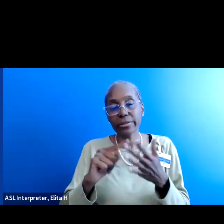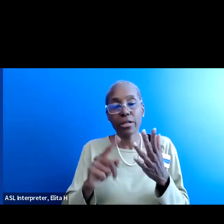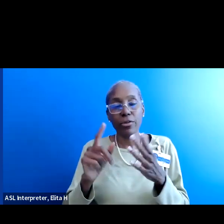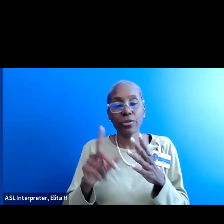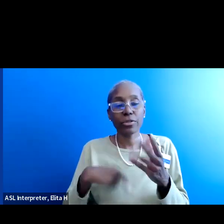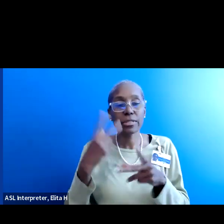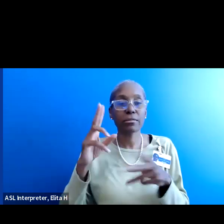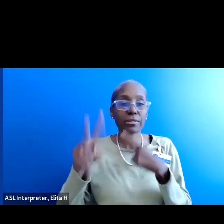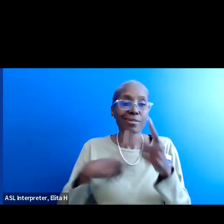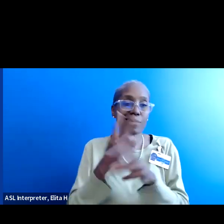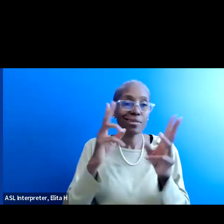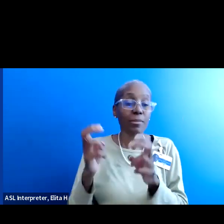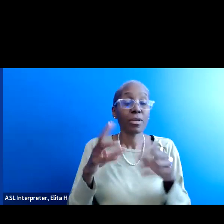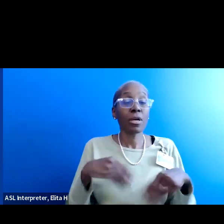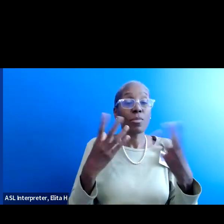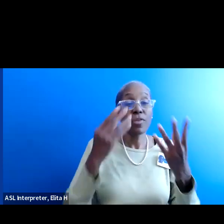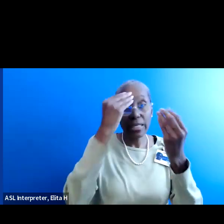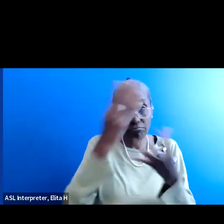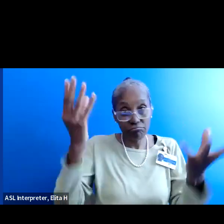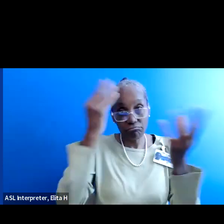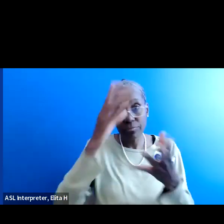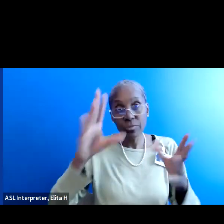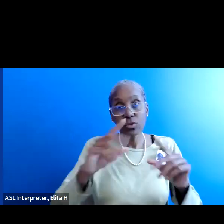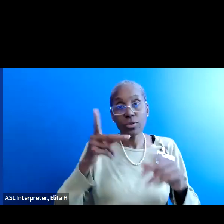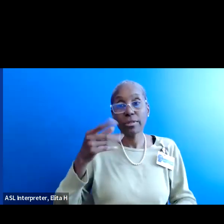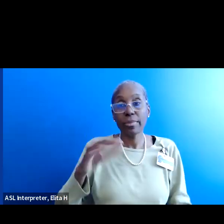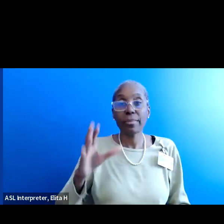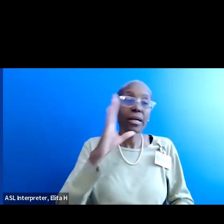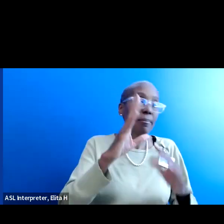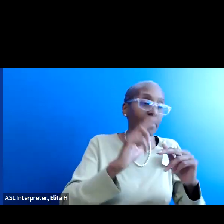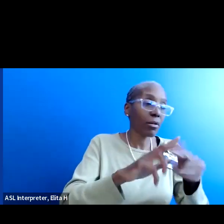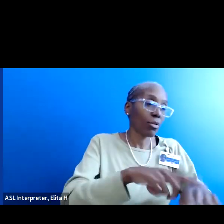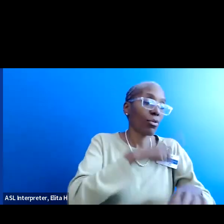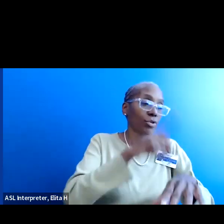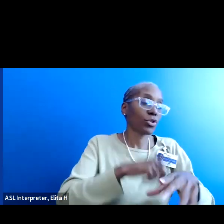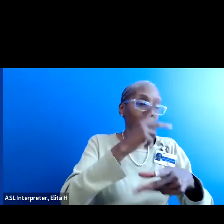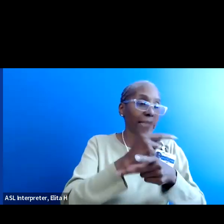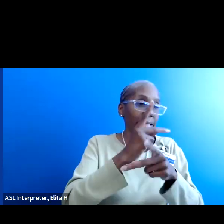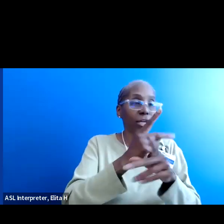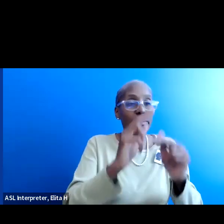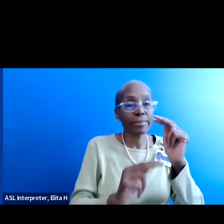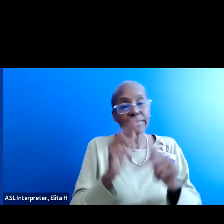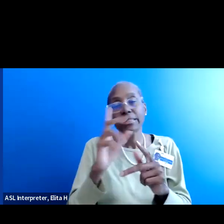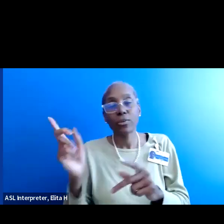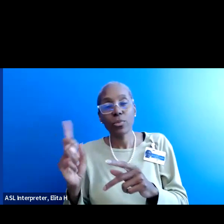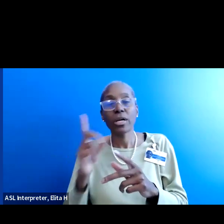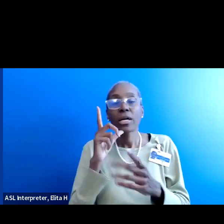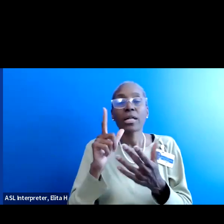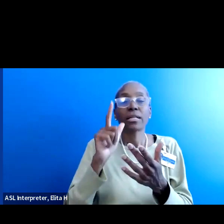Providing information to the public regarding long-term care facilities and services, resident rights and legislative and policy issues.